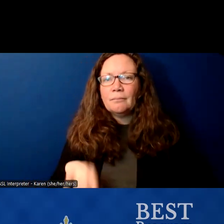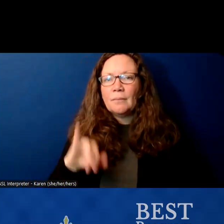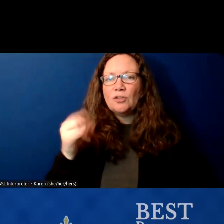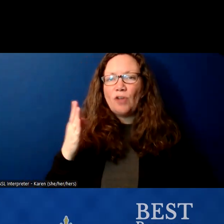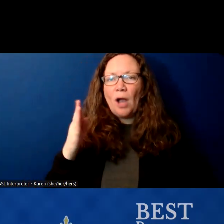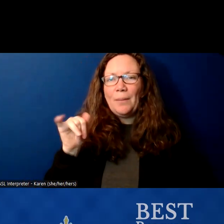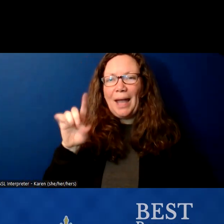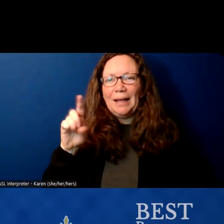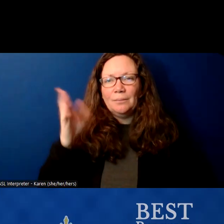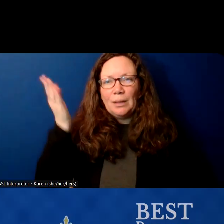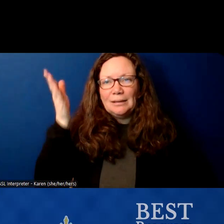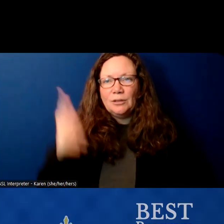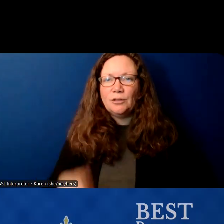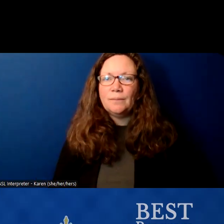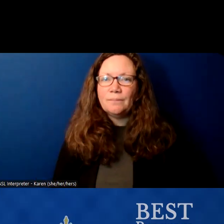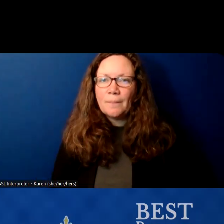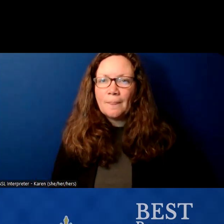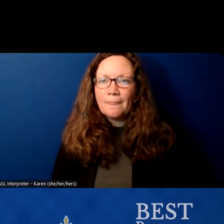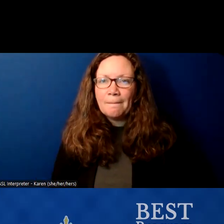Good morning.